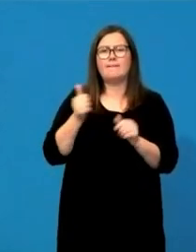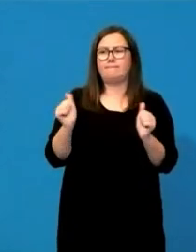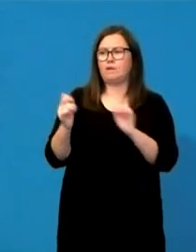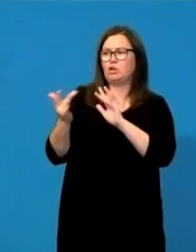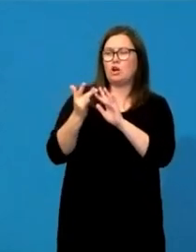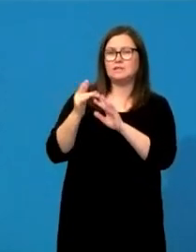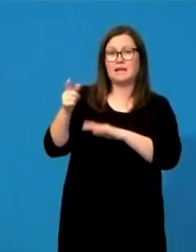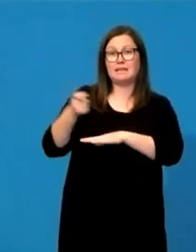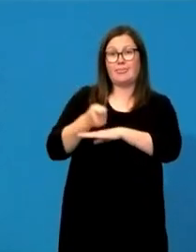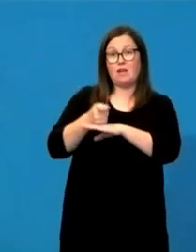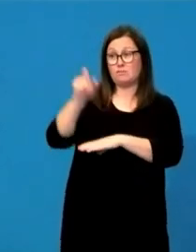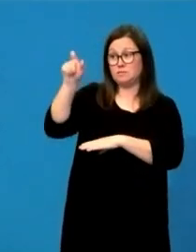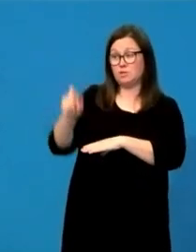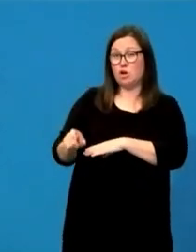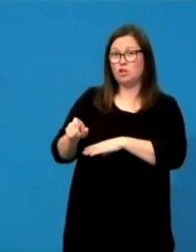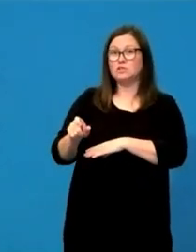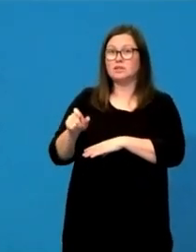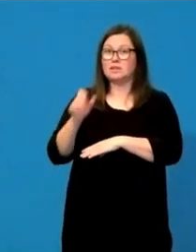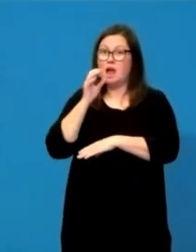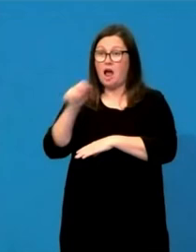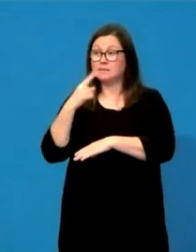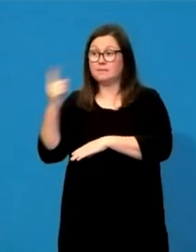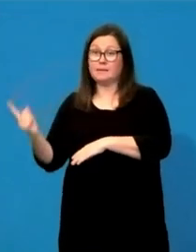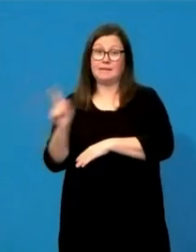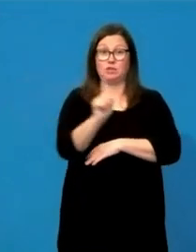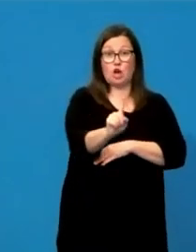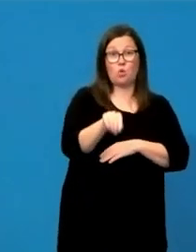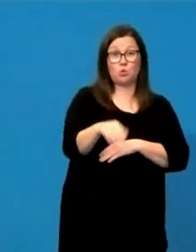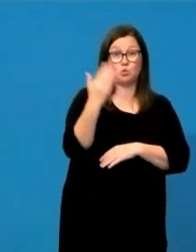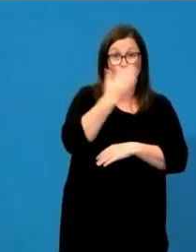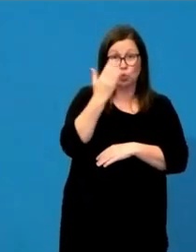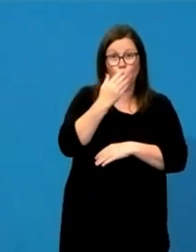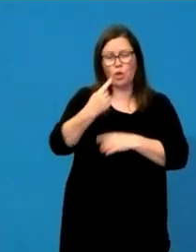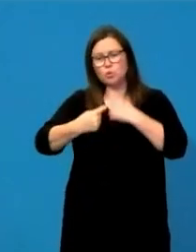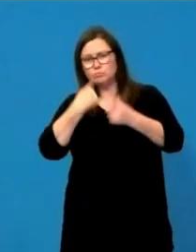his classroom and offer his teacher their teaching techniques or their therapy